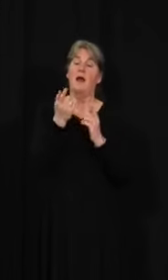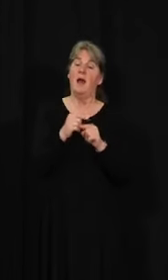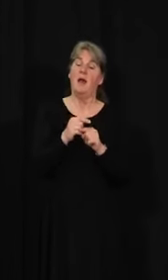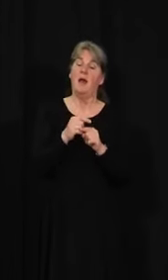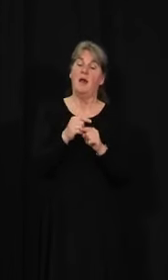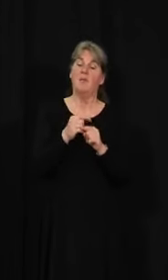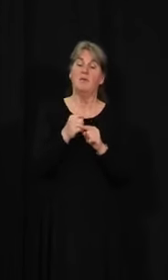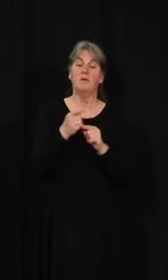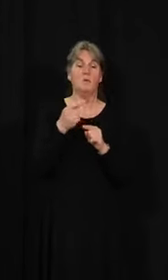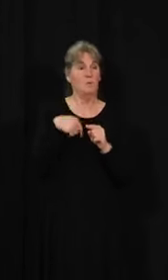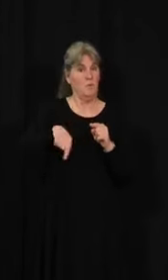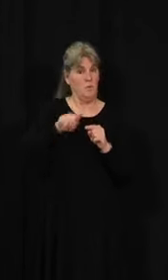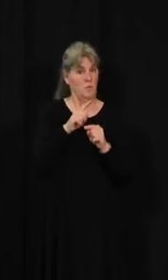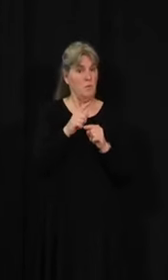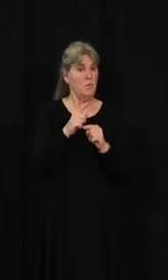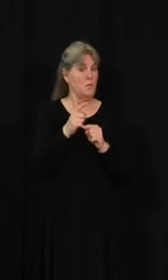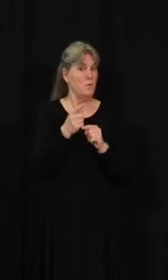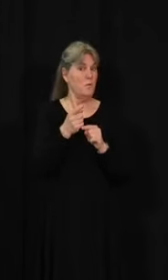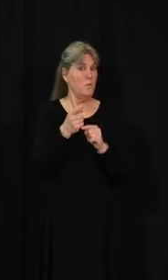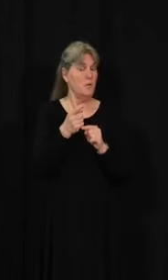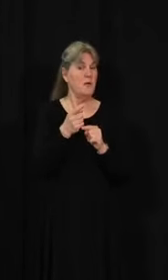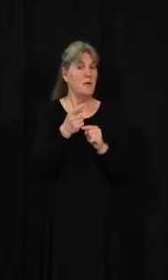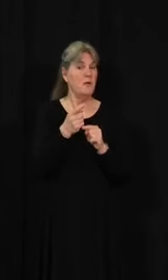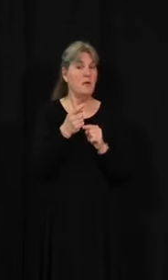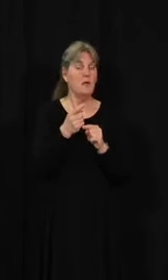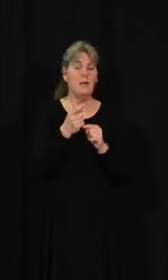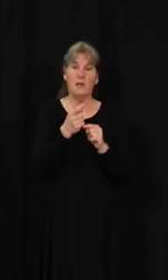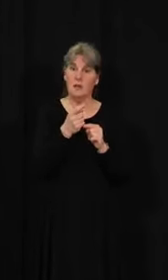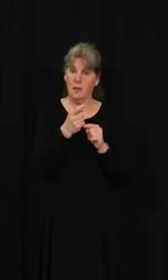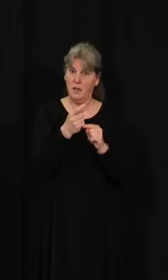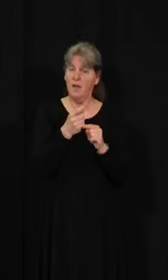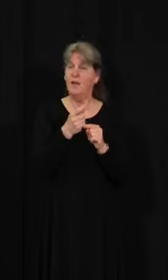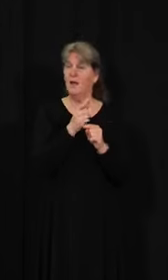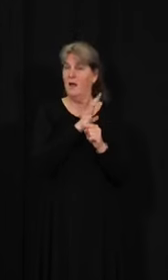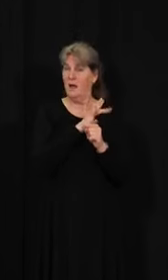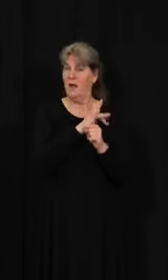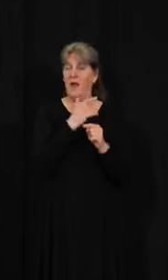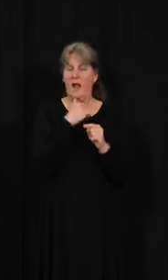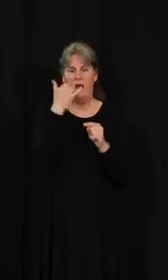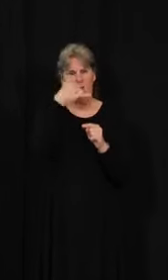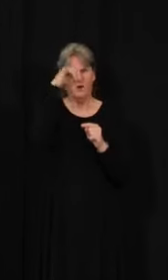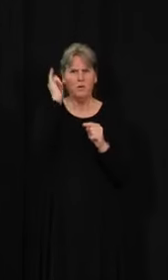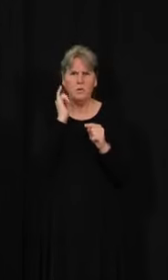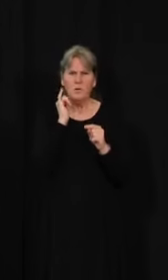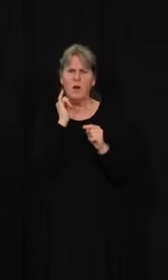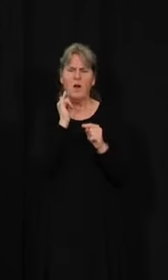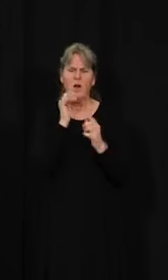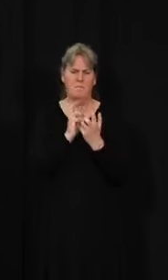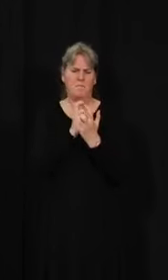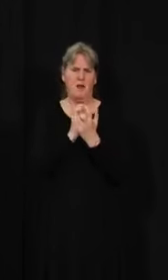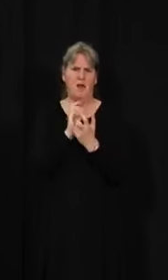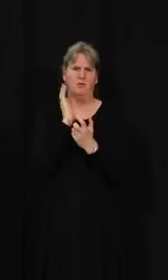reality is different than anyone else's which is why we are looking to a built in Yukon response to reopen, built on the